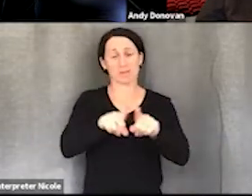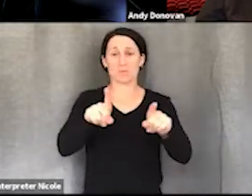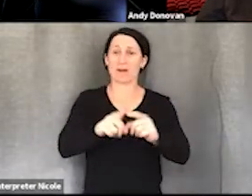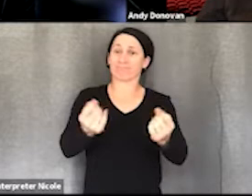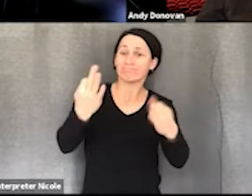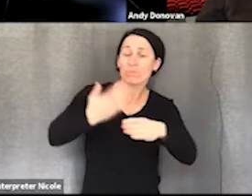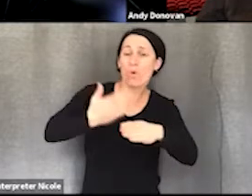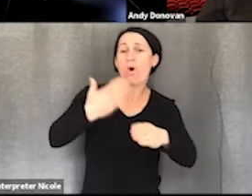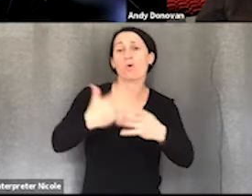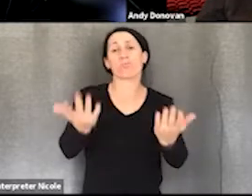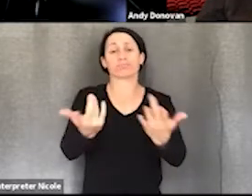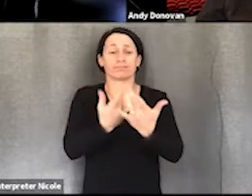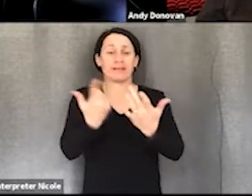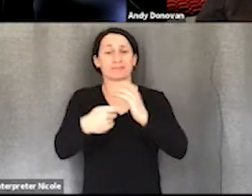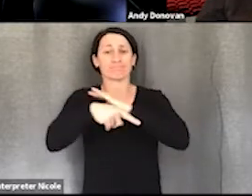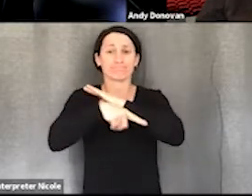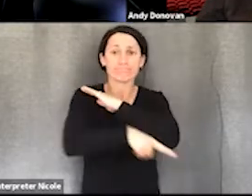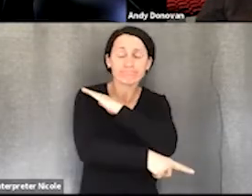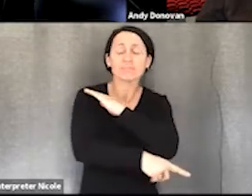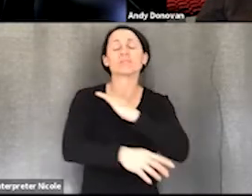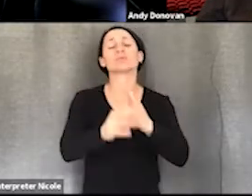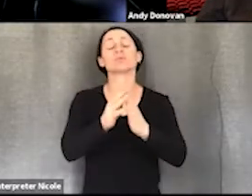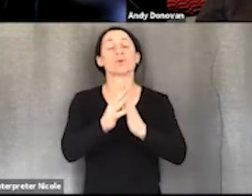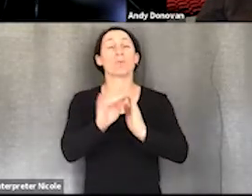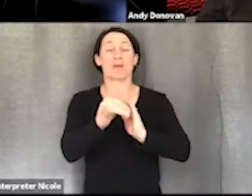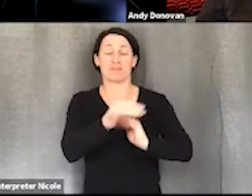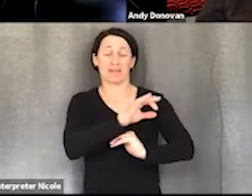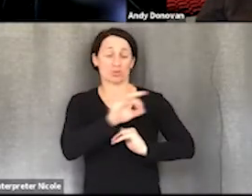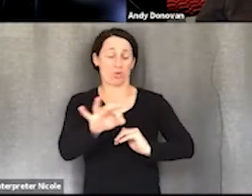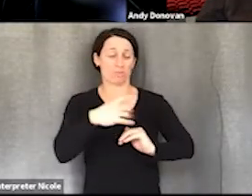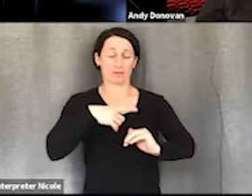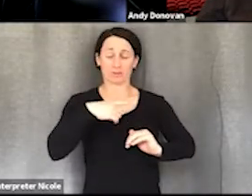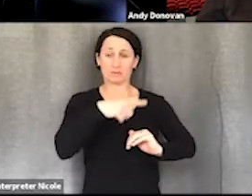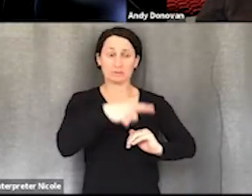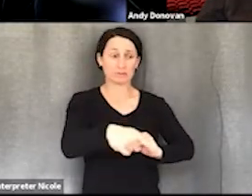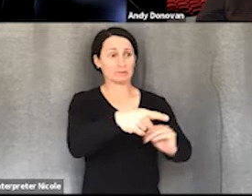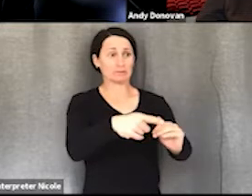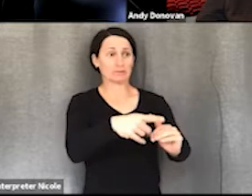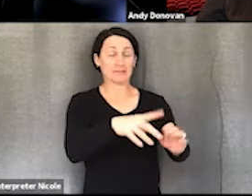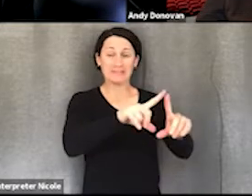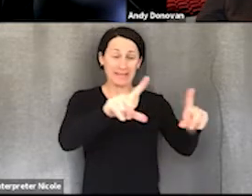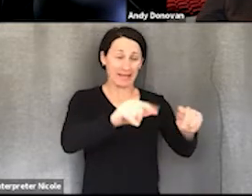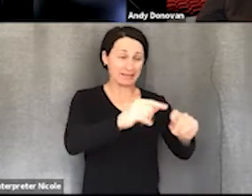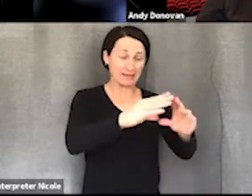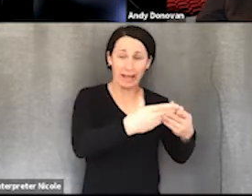of a cancellation, not so much in the arts, but we know that, for instance, people's holiday plans, for instance,